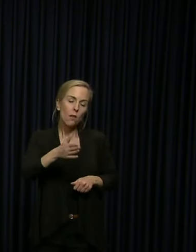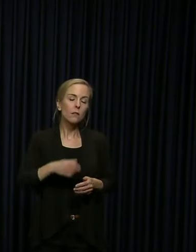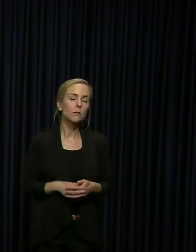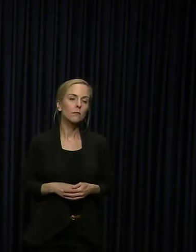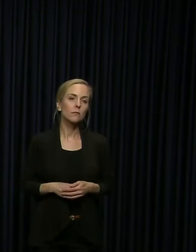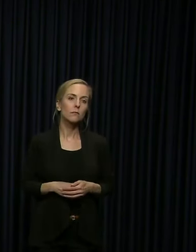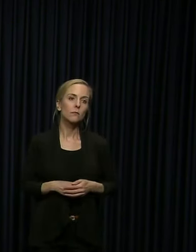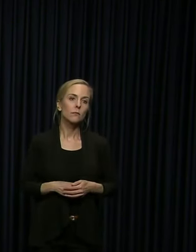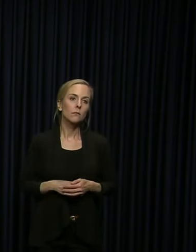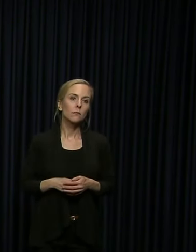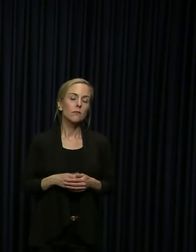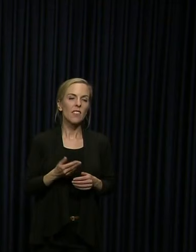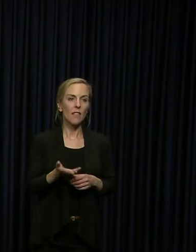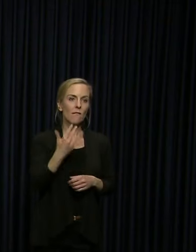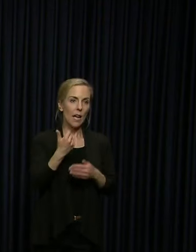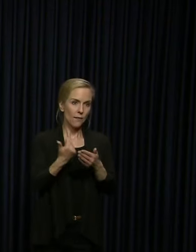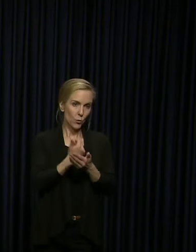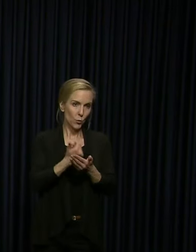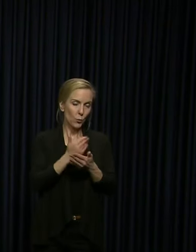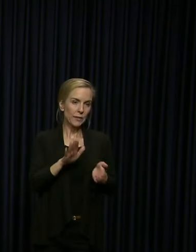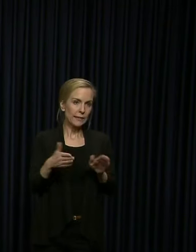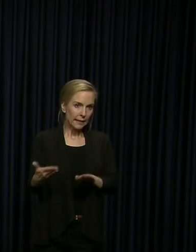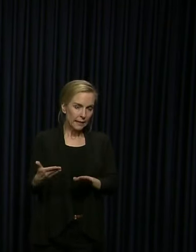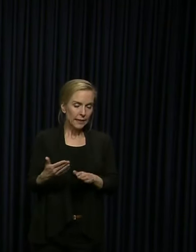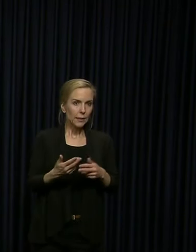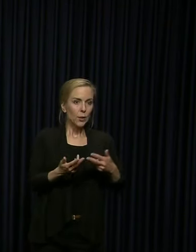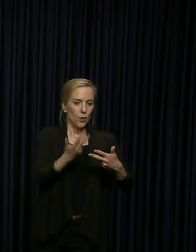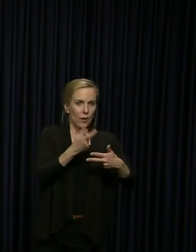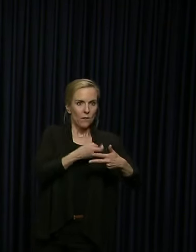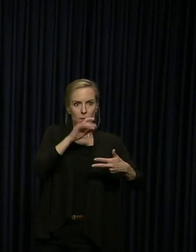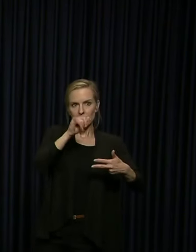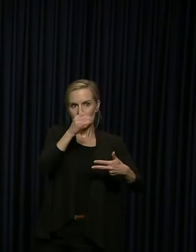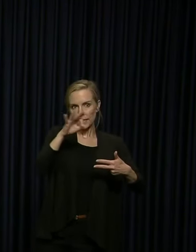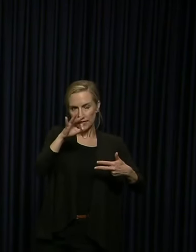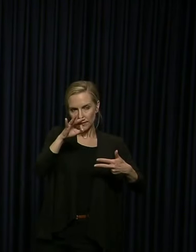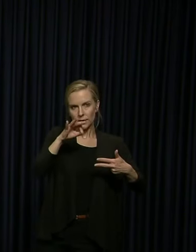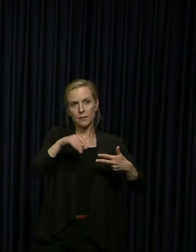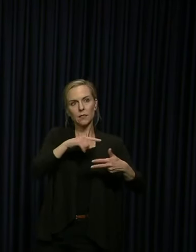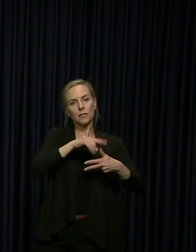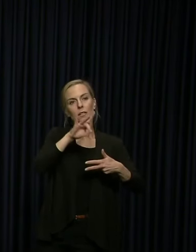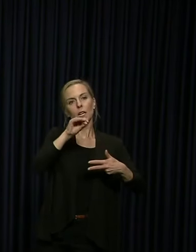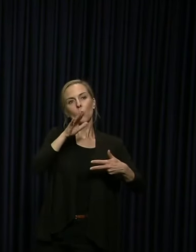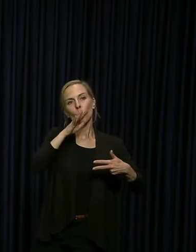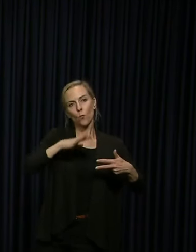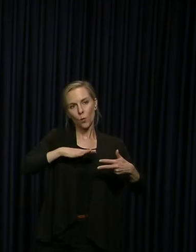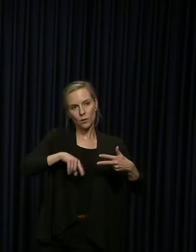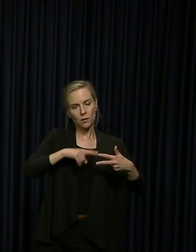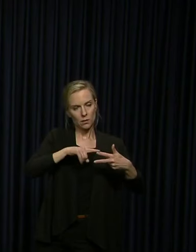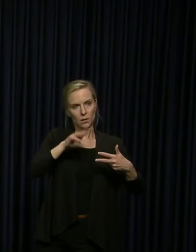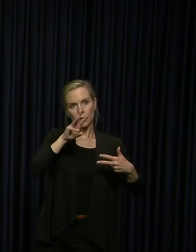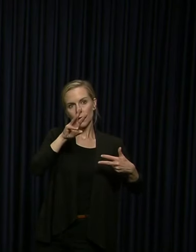SO WITH THAT WE WILL OPEN IT UP